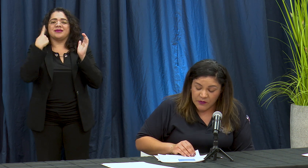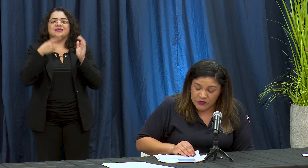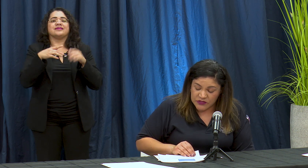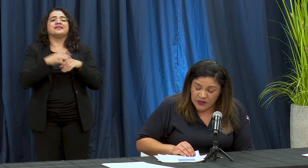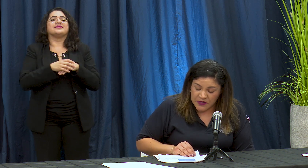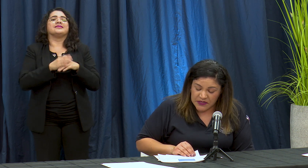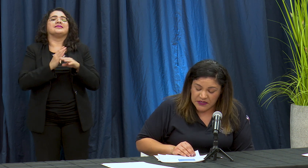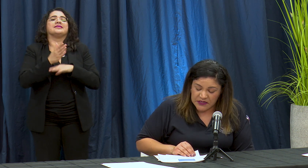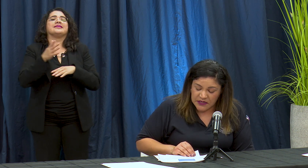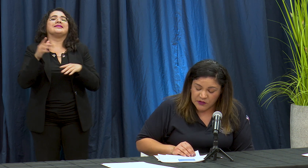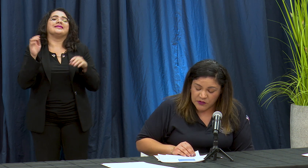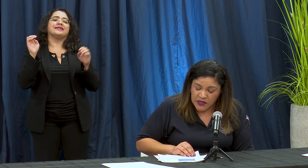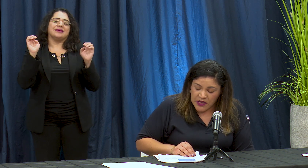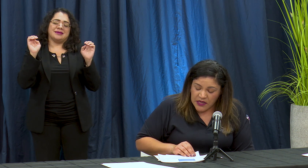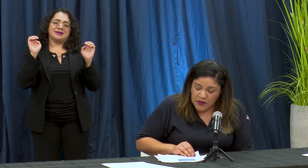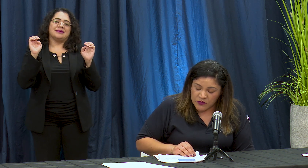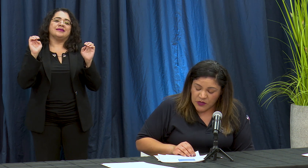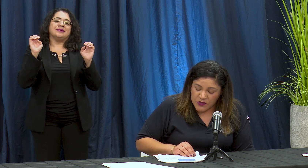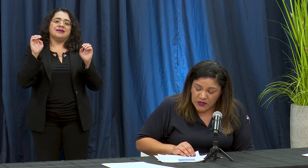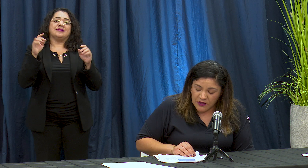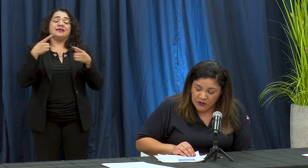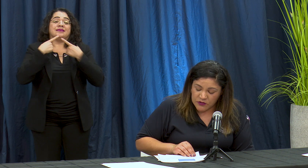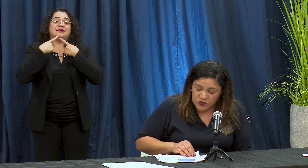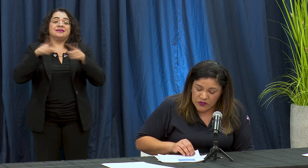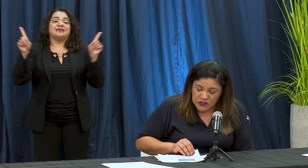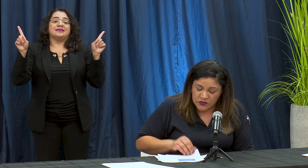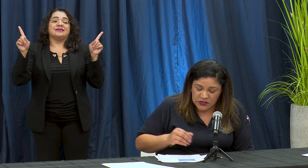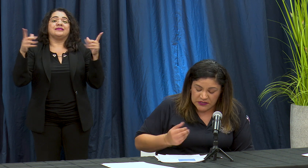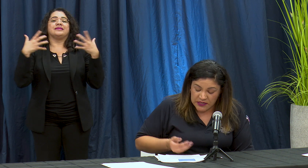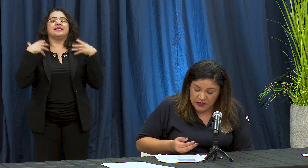Amon instrument gente de salud mo cement odd o los humanist rose y seguimos